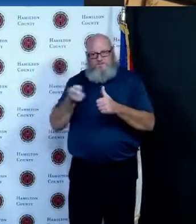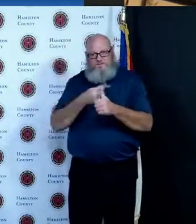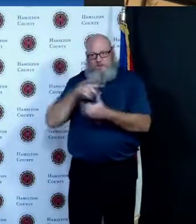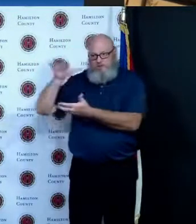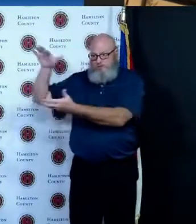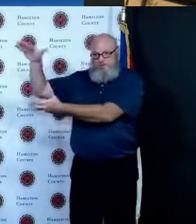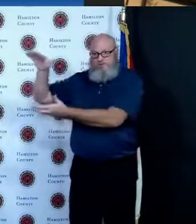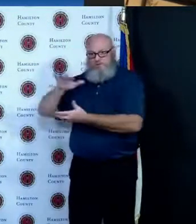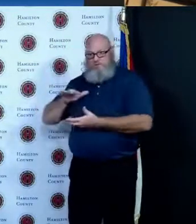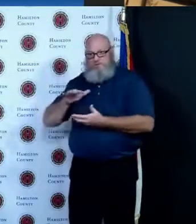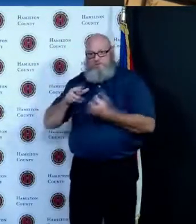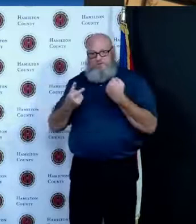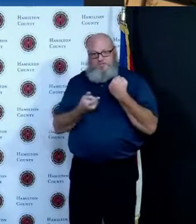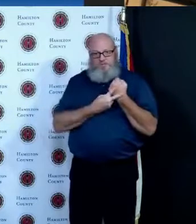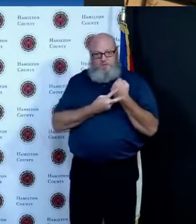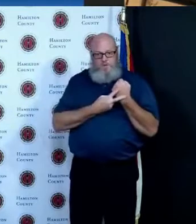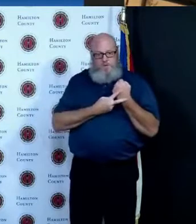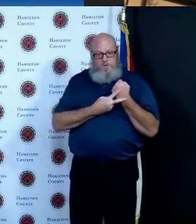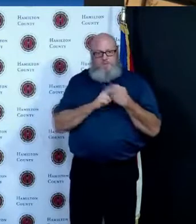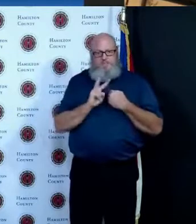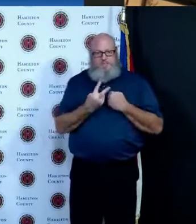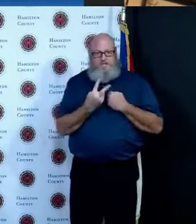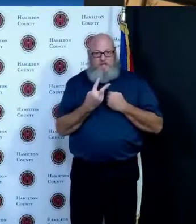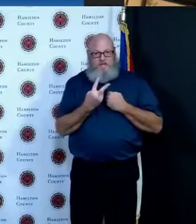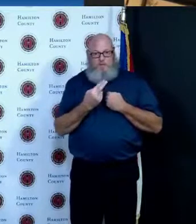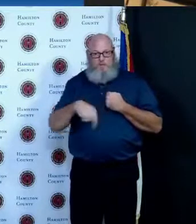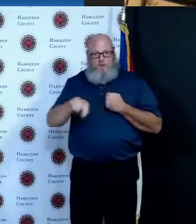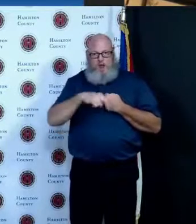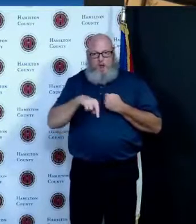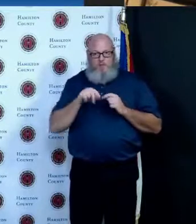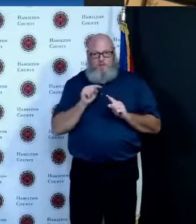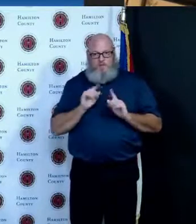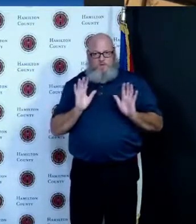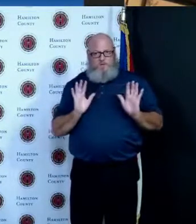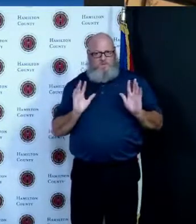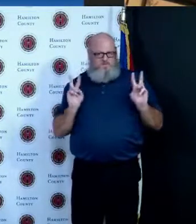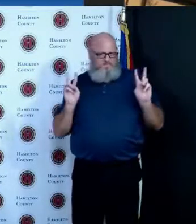we want to get as many people vaccinated as possible as quickly as possible so I think we